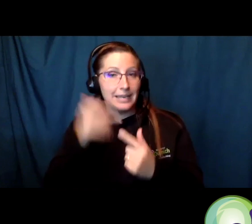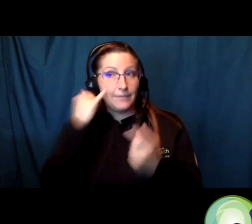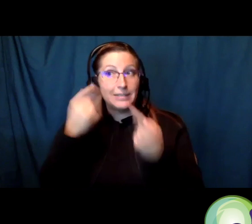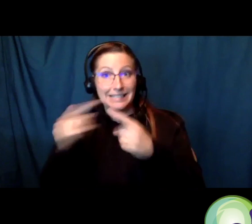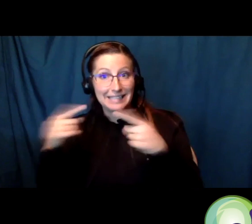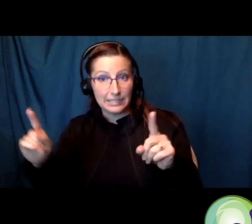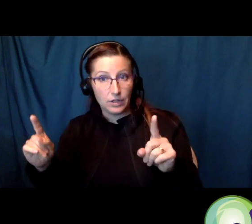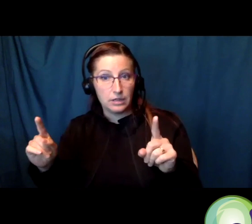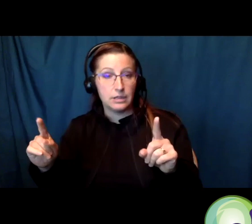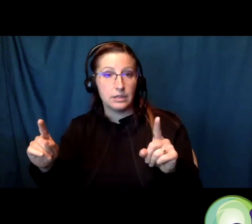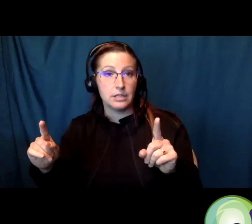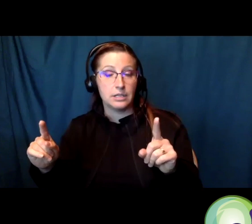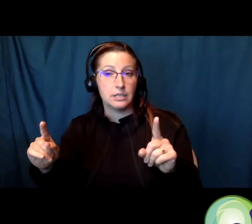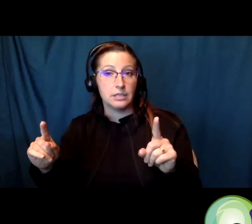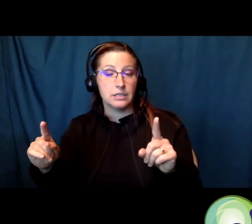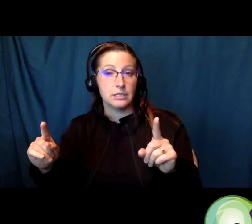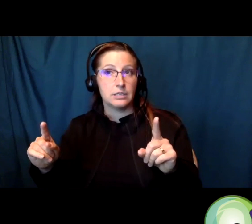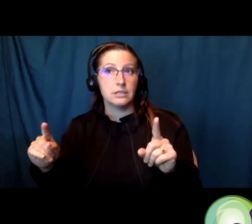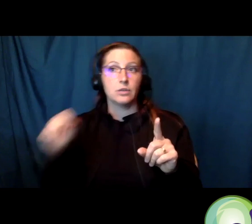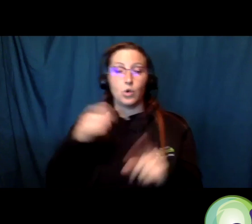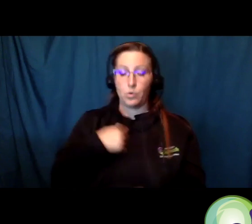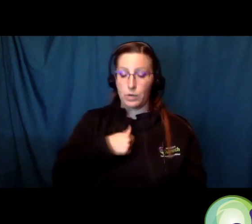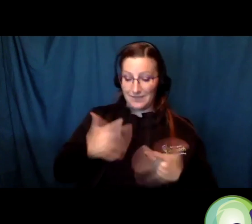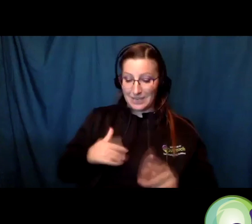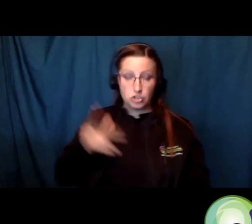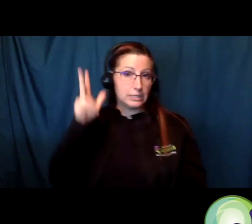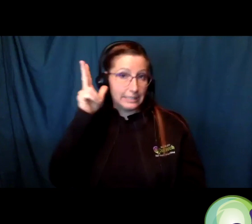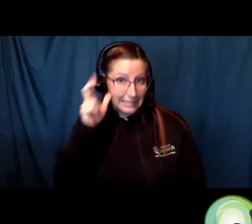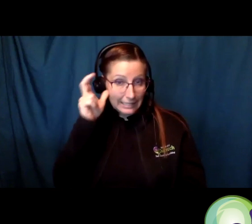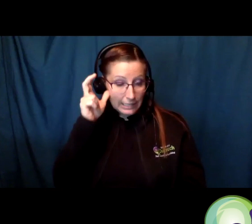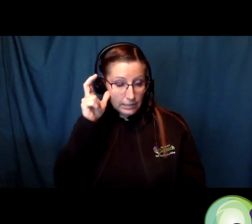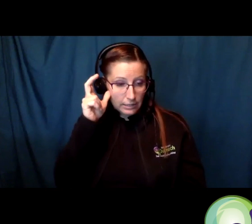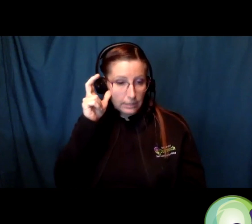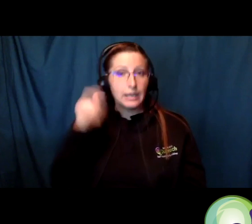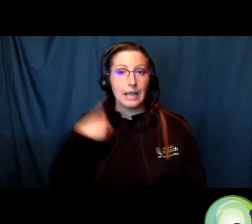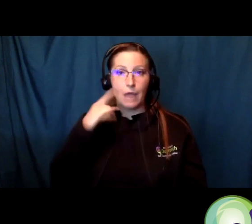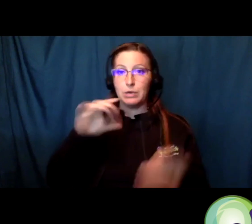once we you know did the listening and then I would animate the picture in